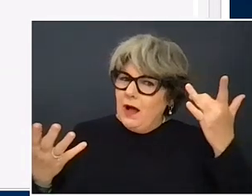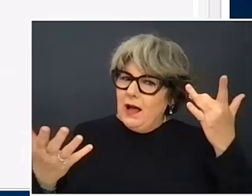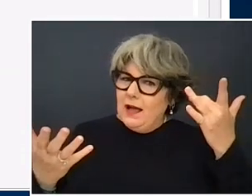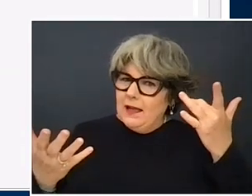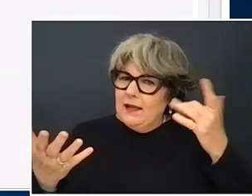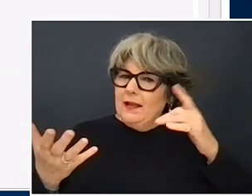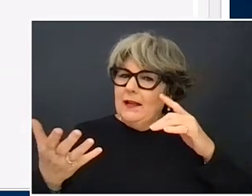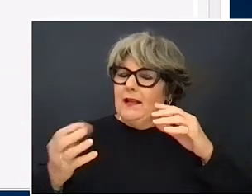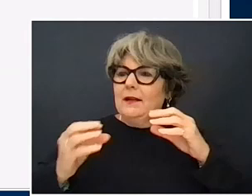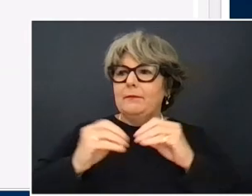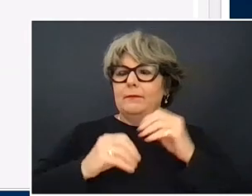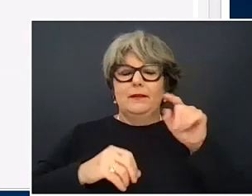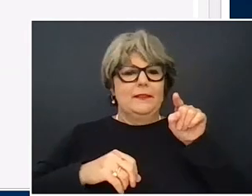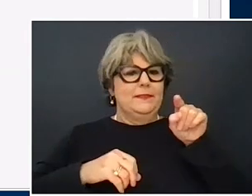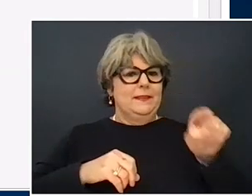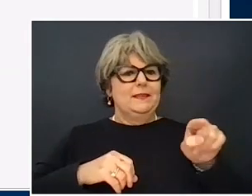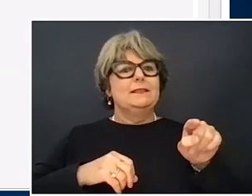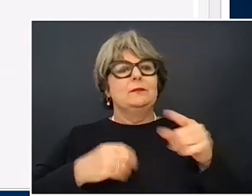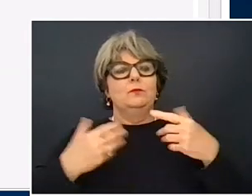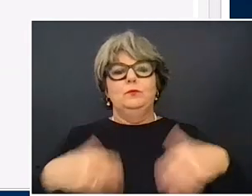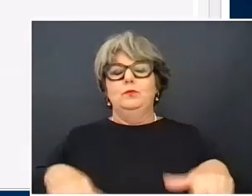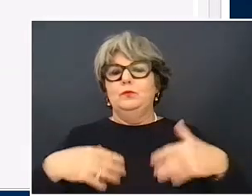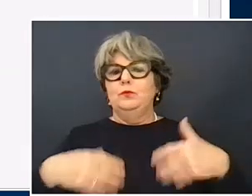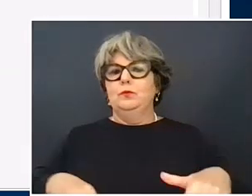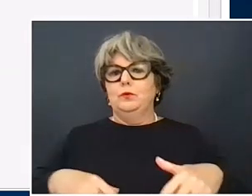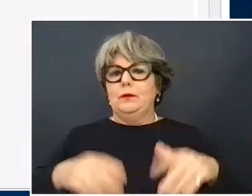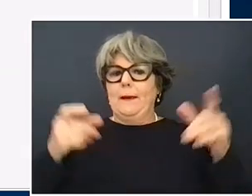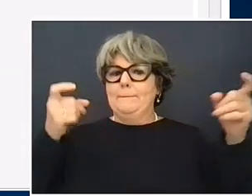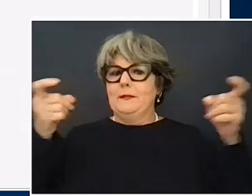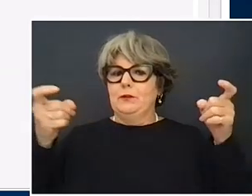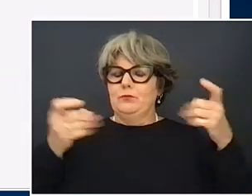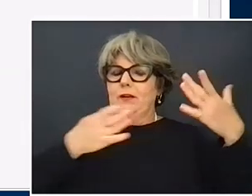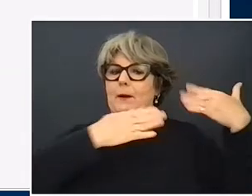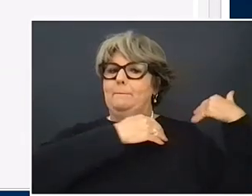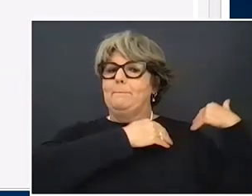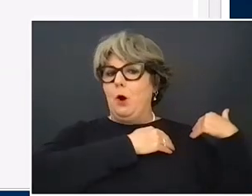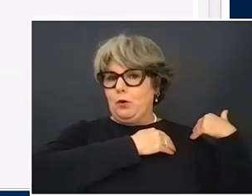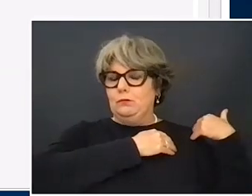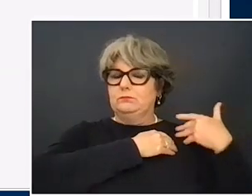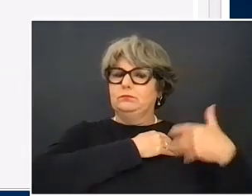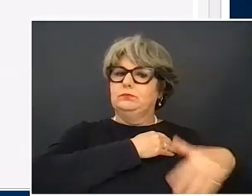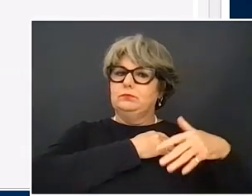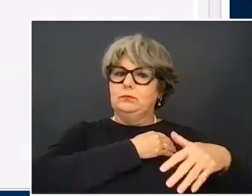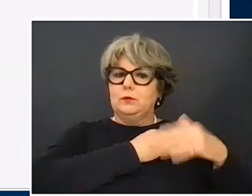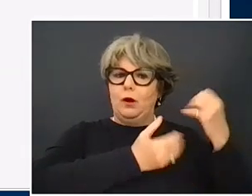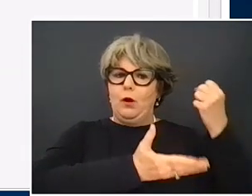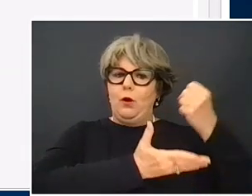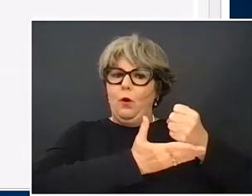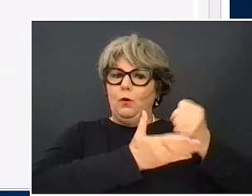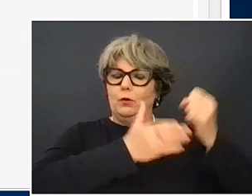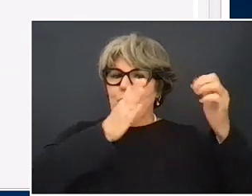This is a tremendous administrative burden on accreditors. It's a new requirement.